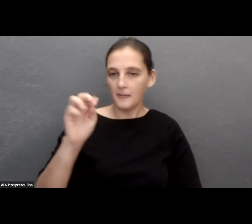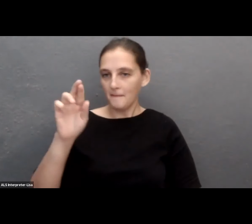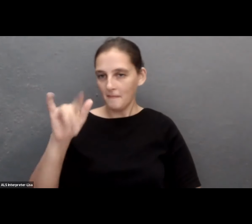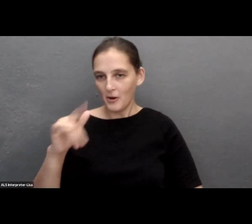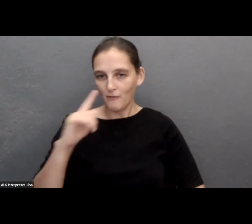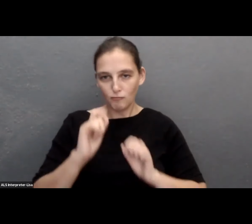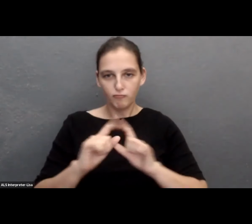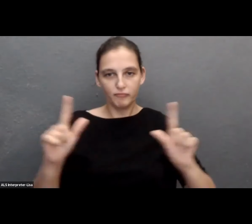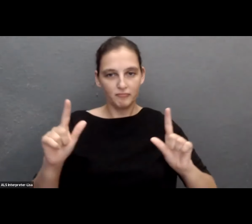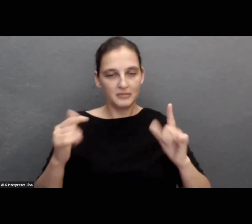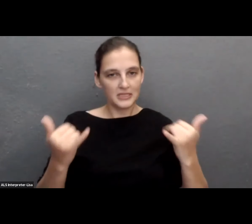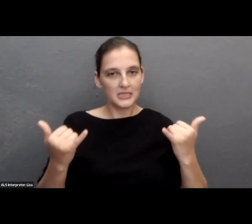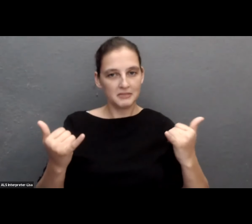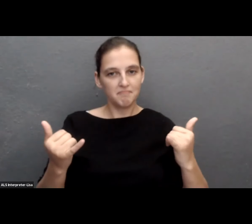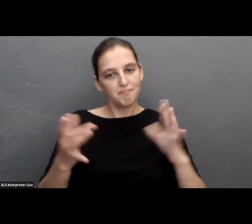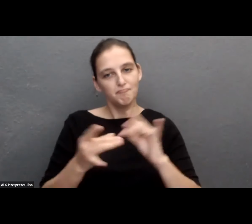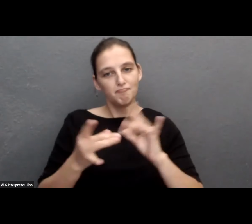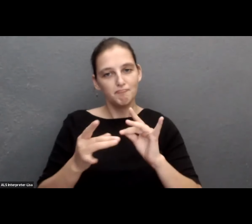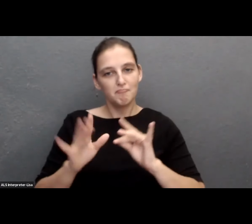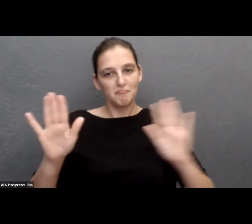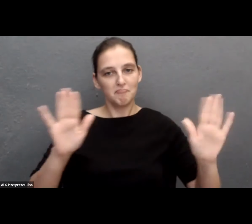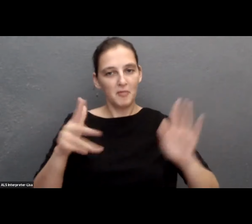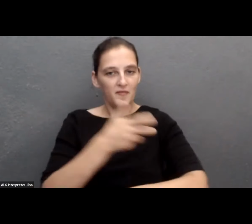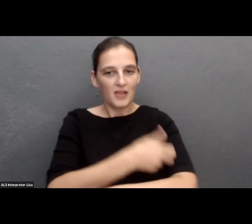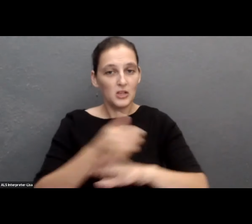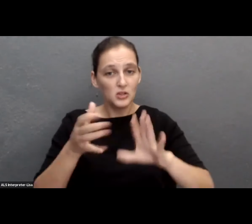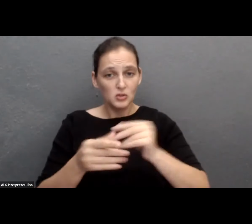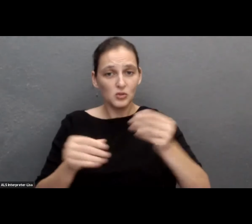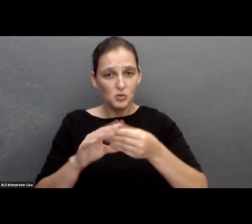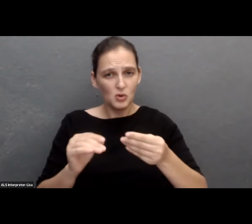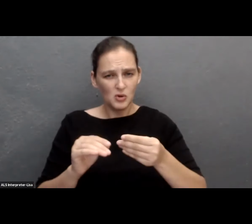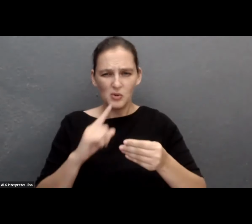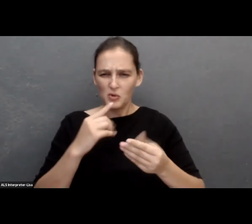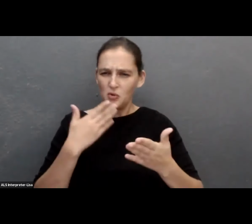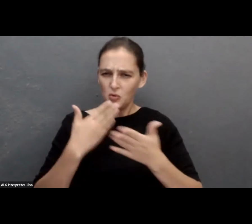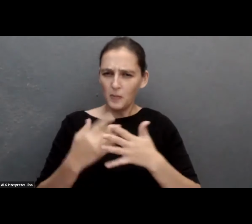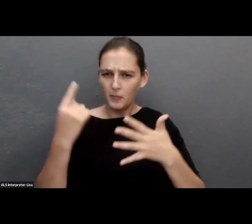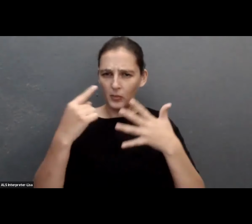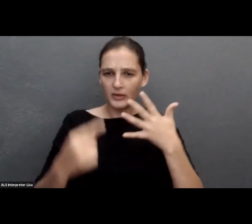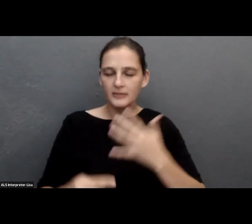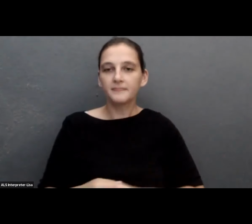and sharing your vaccination story and bringing it up a lot of great points. At this time